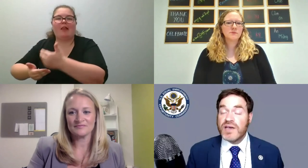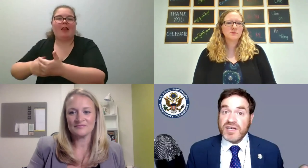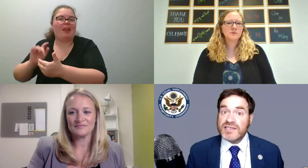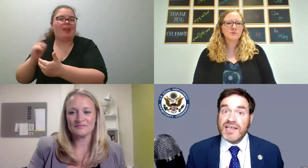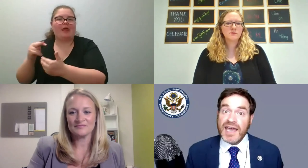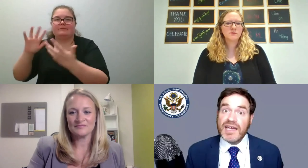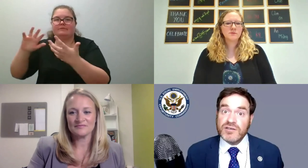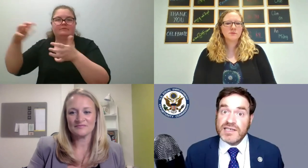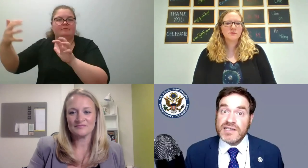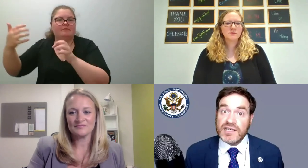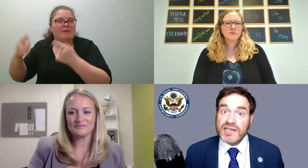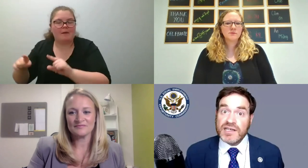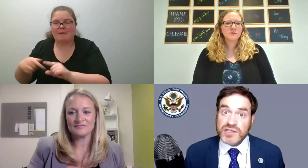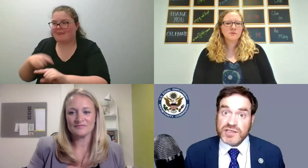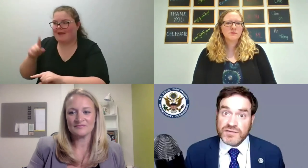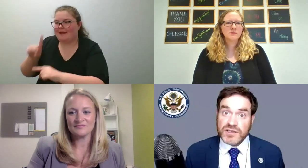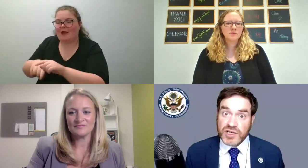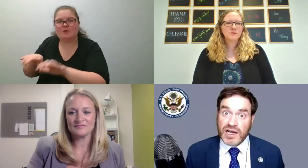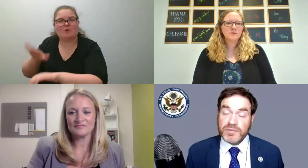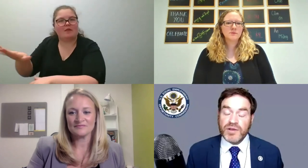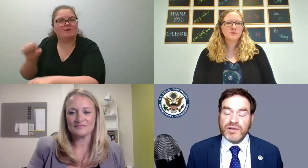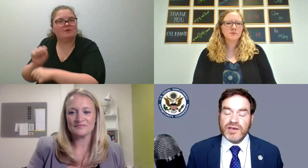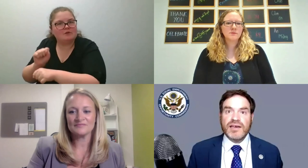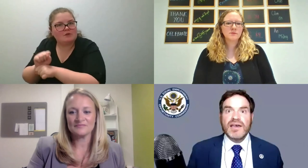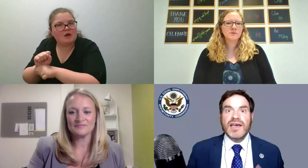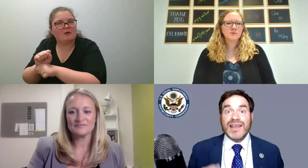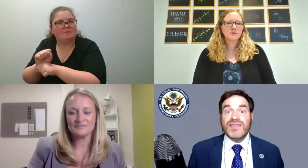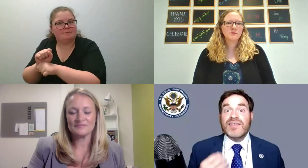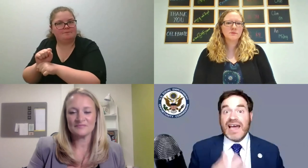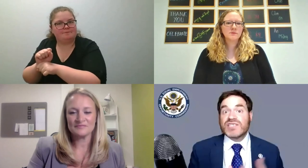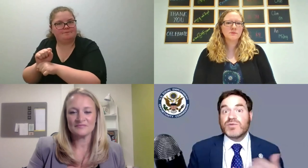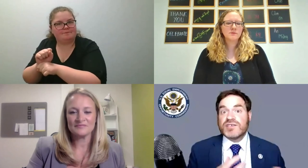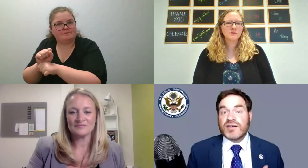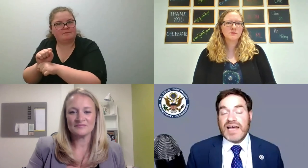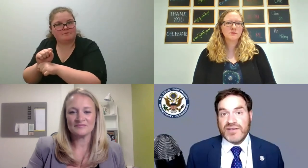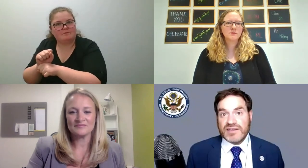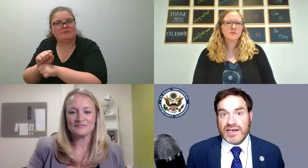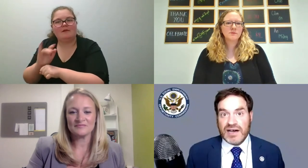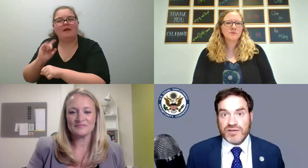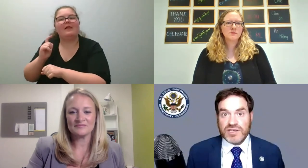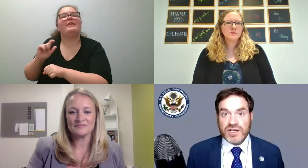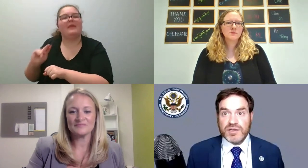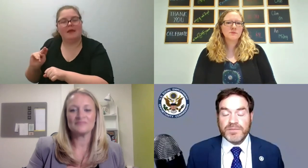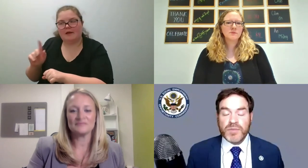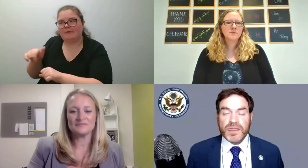because they can't do the essential functions of the job. And then that's when you start having that conversation.